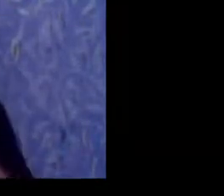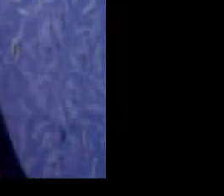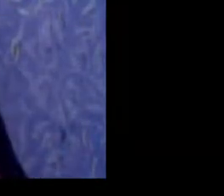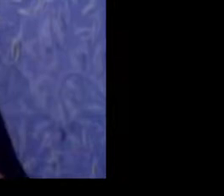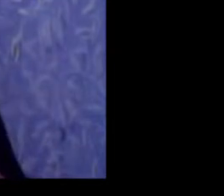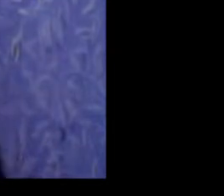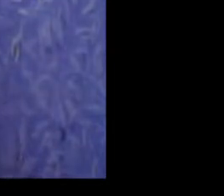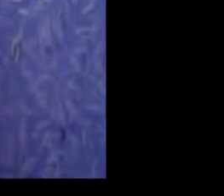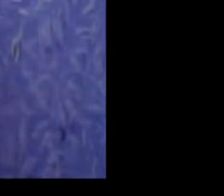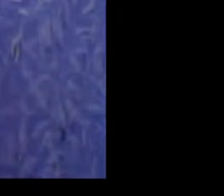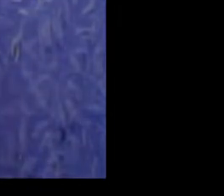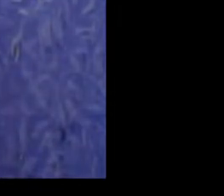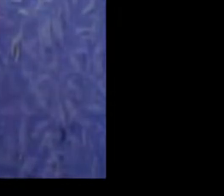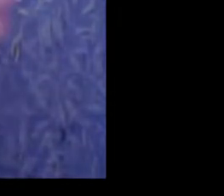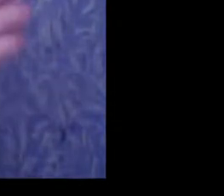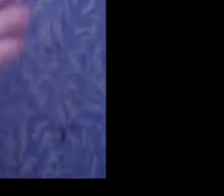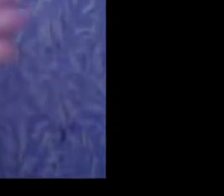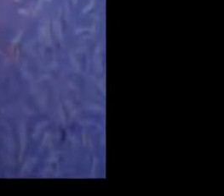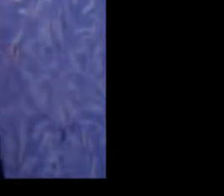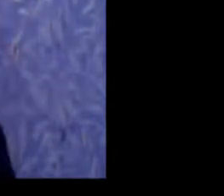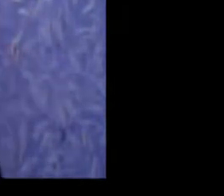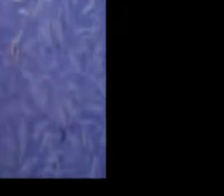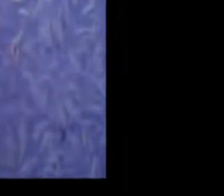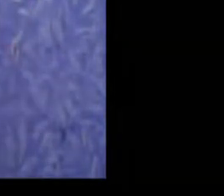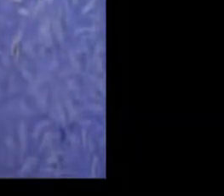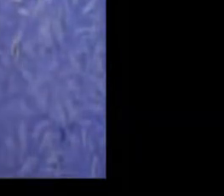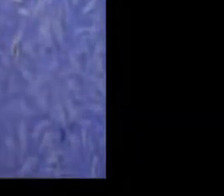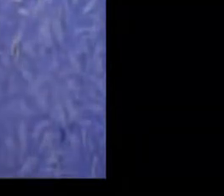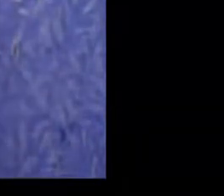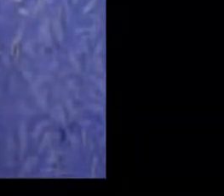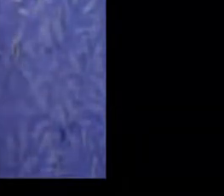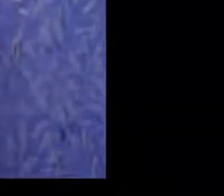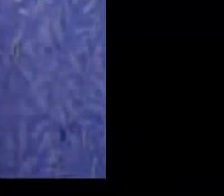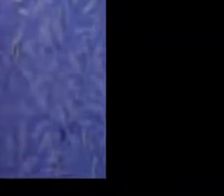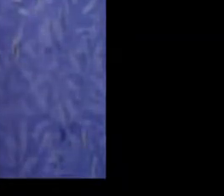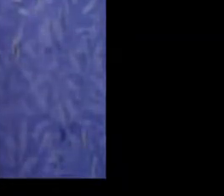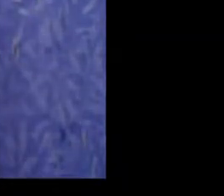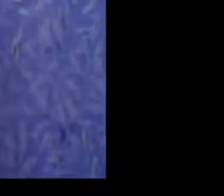Local government representatives are not familiar about the acute needs of disabled people,